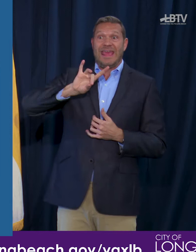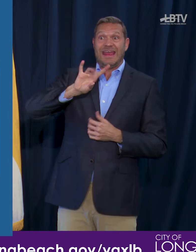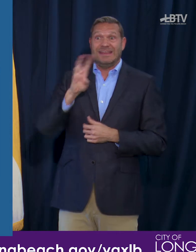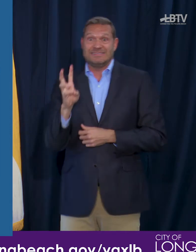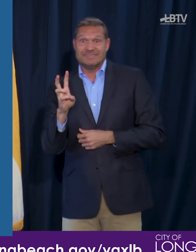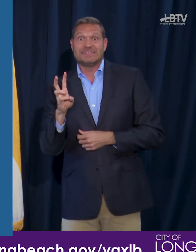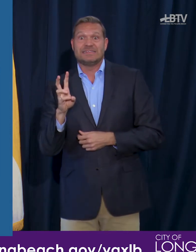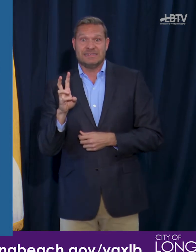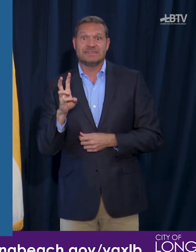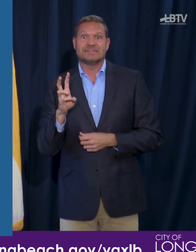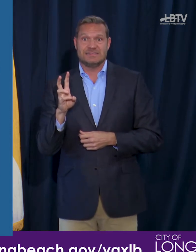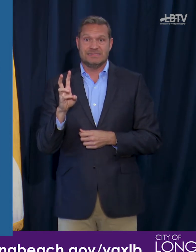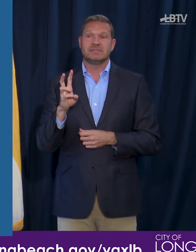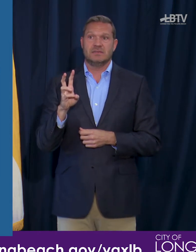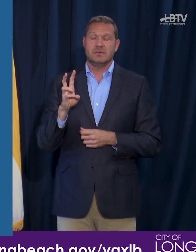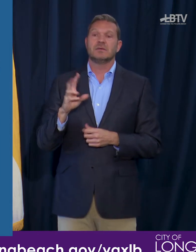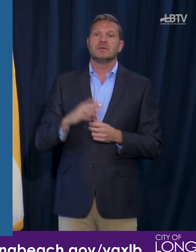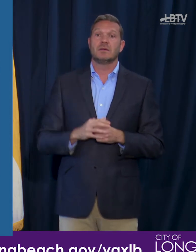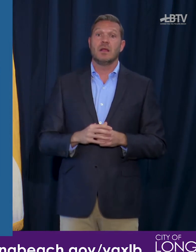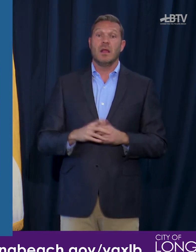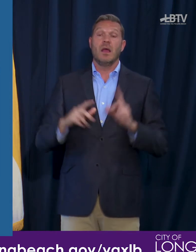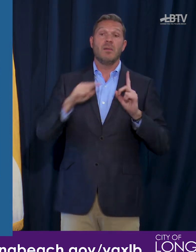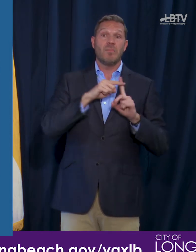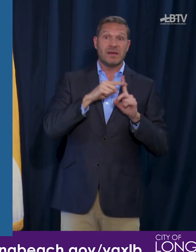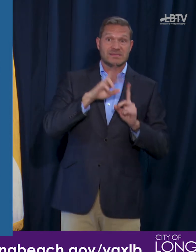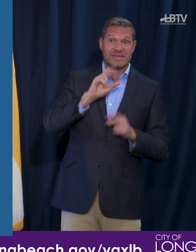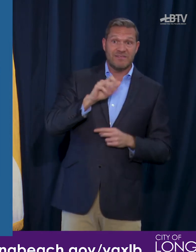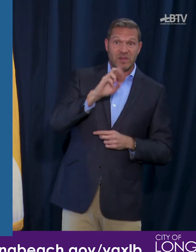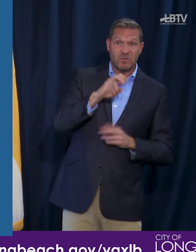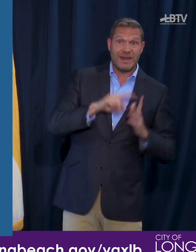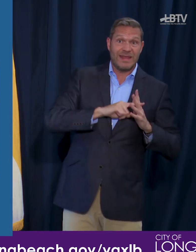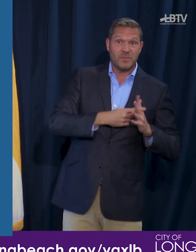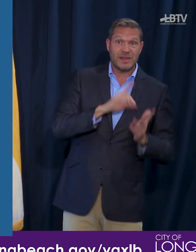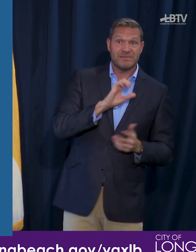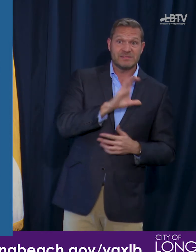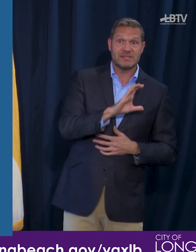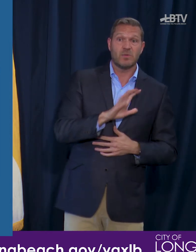that. Our positivity rate at the beginning of December was 5.9 percent.